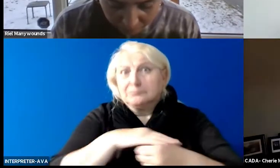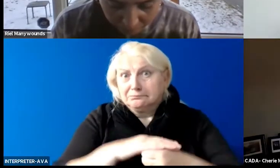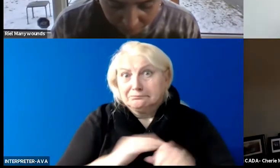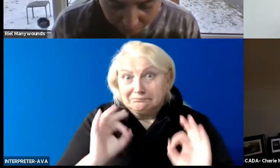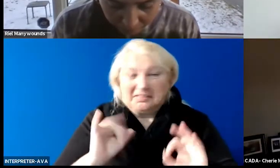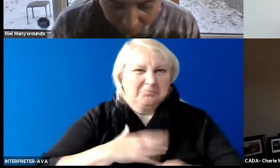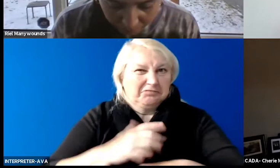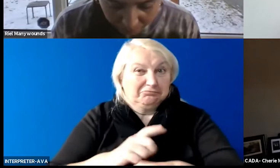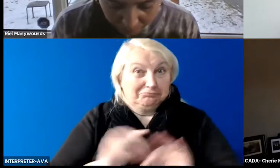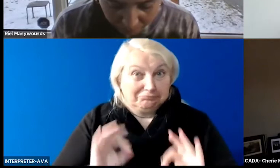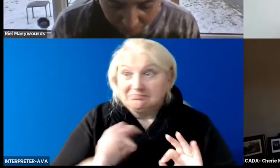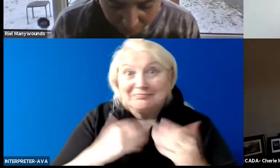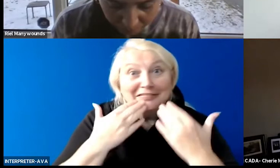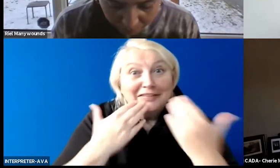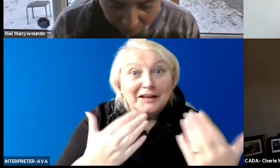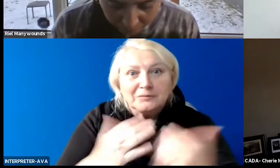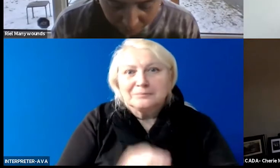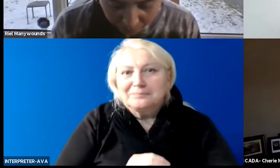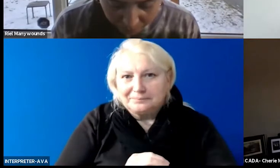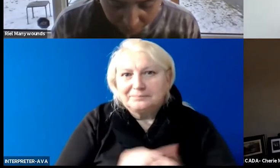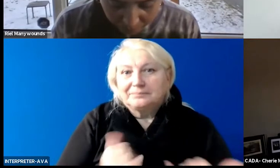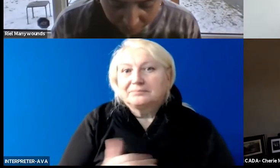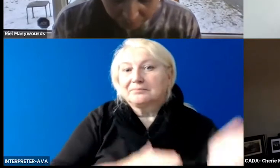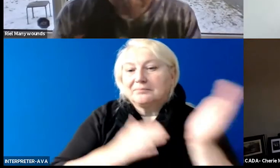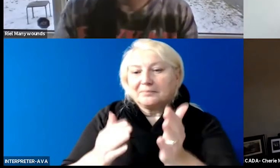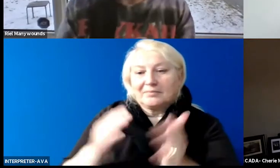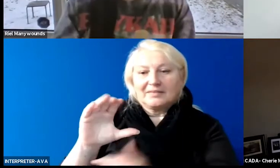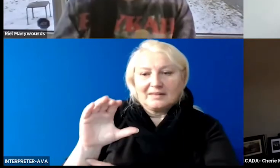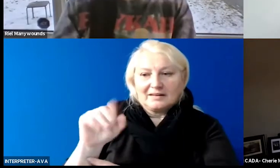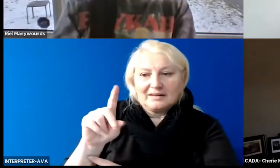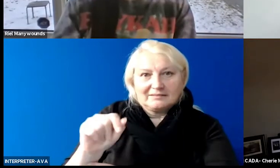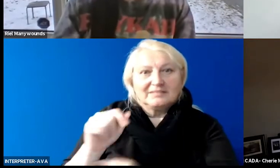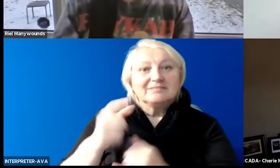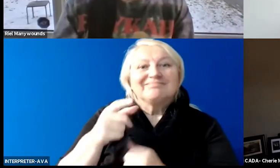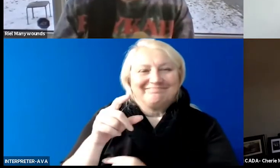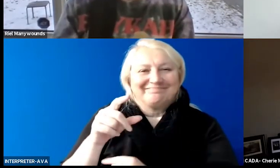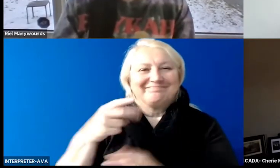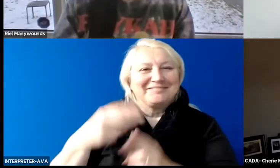Thank you very much, Taylor. This is Cherie speaking again. Just a few more things. There